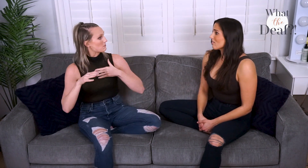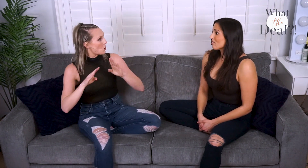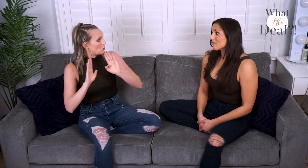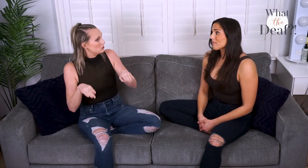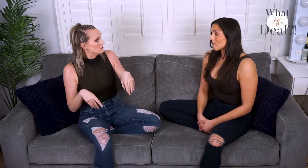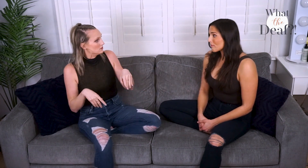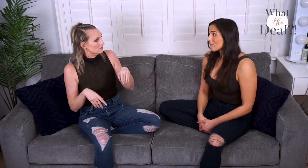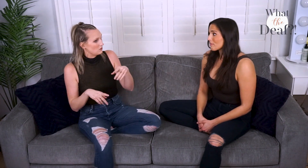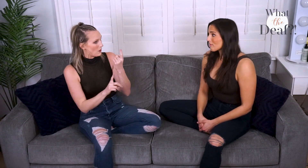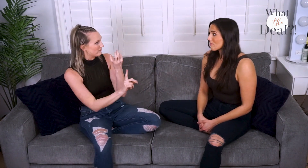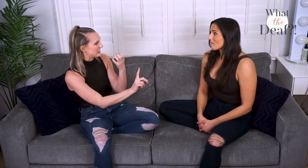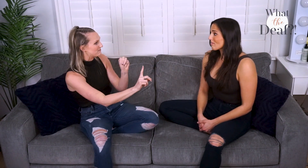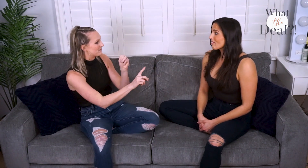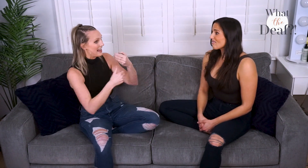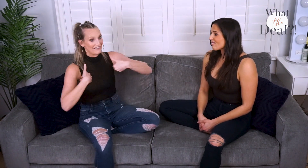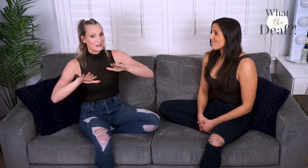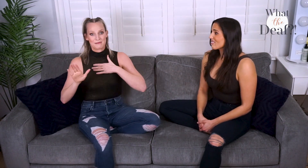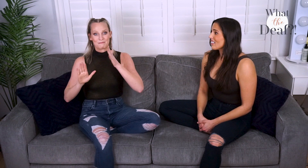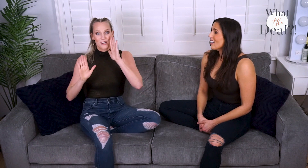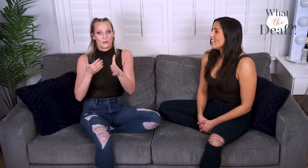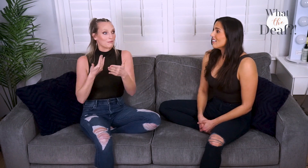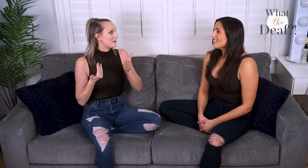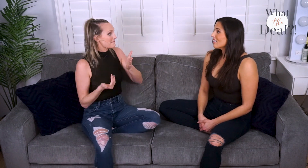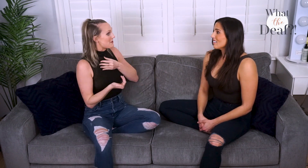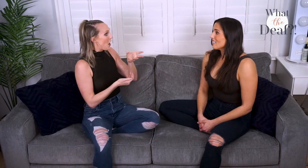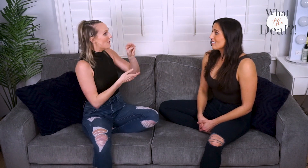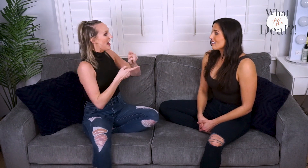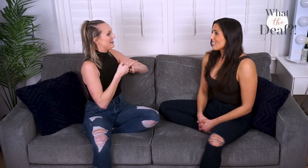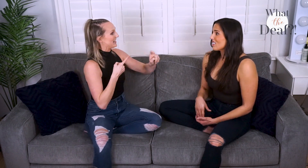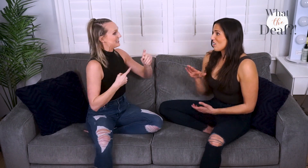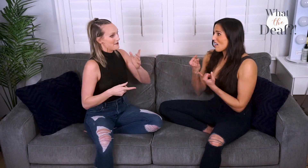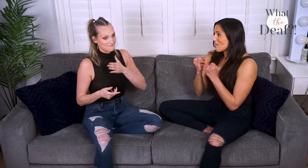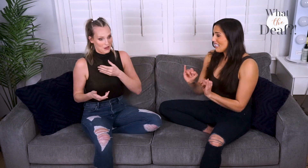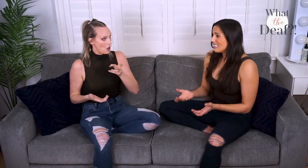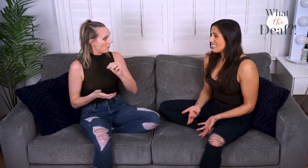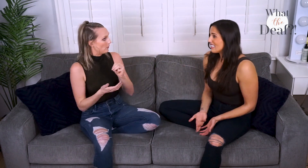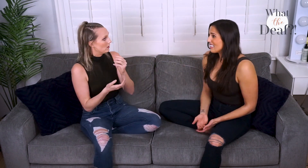I gave up my house which is one of them, my bedroom, my own closet. Your independence.